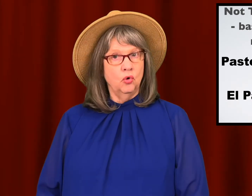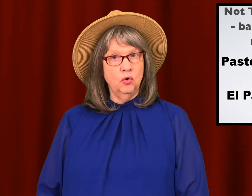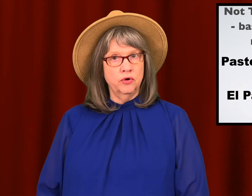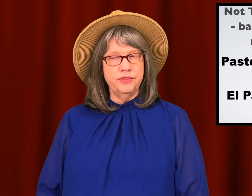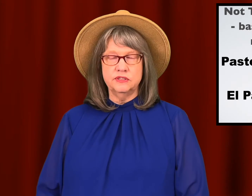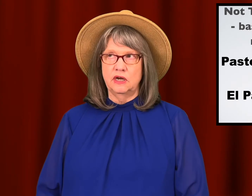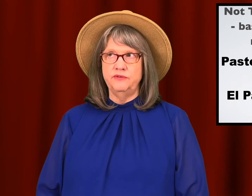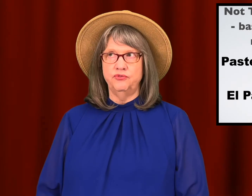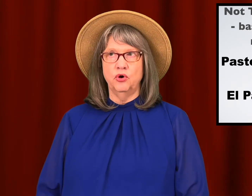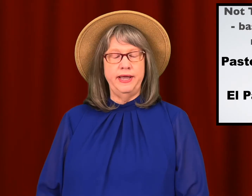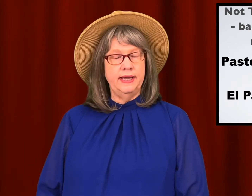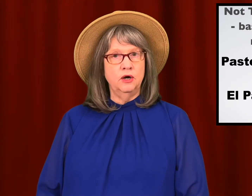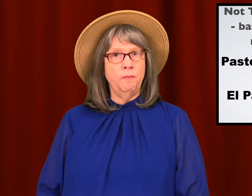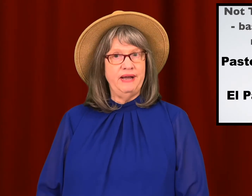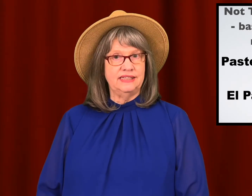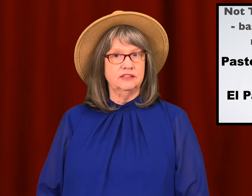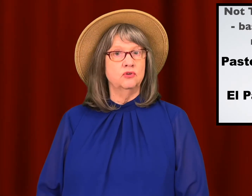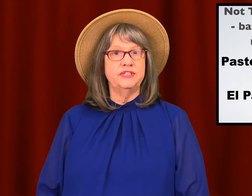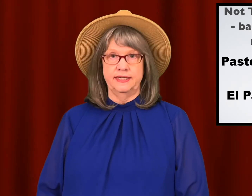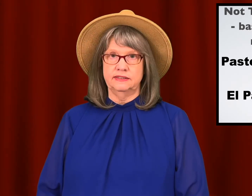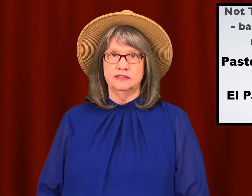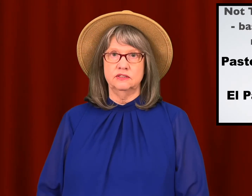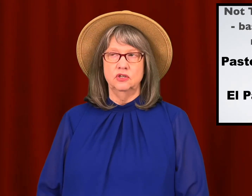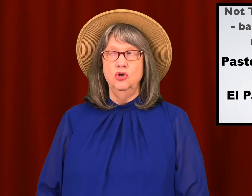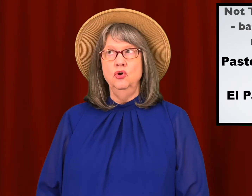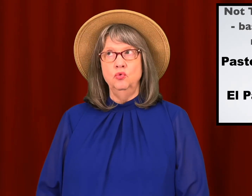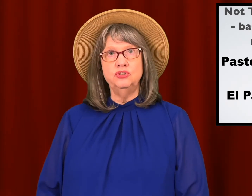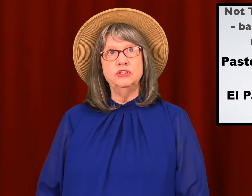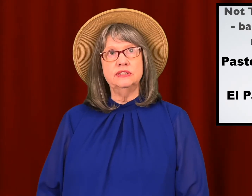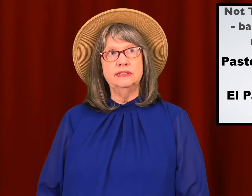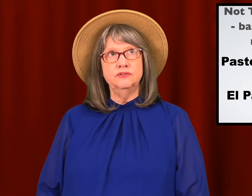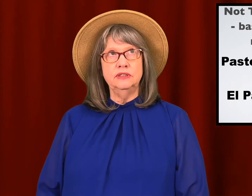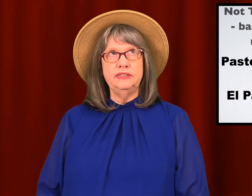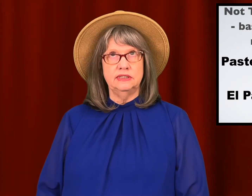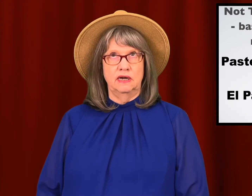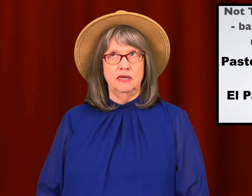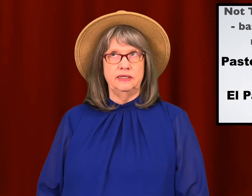Or the sign for El Paso, Texas, which is literally signed